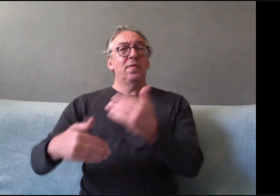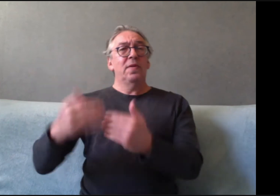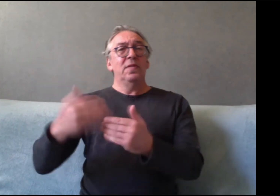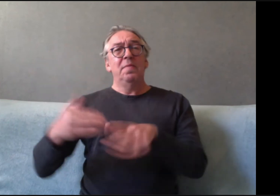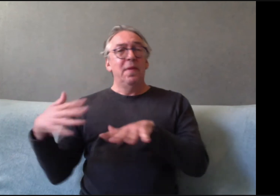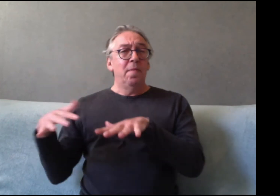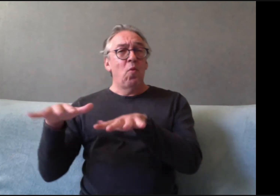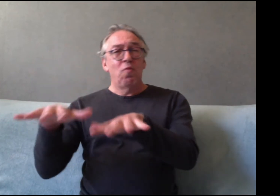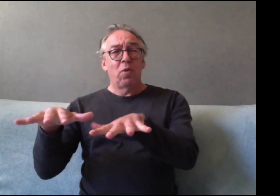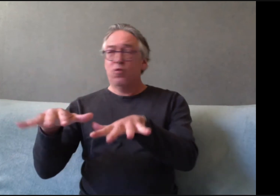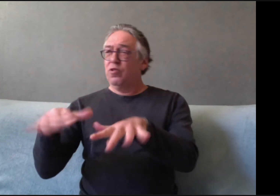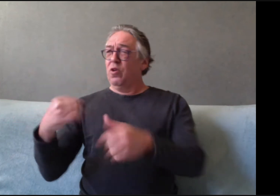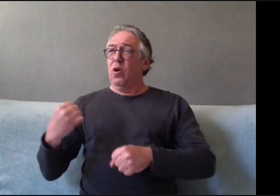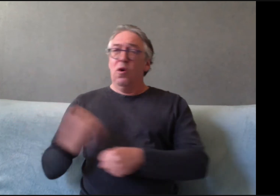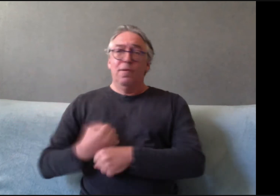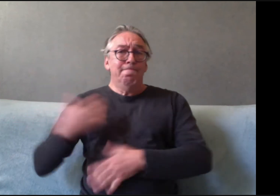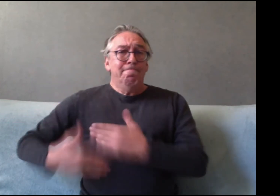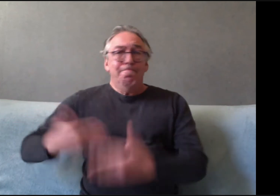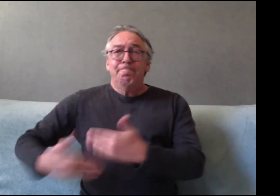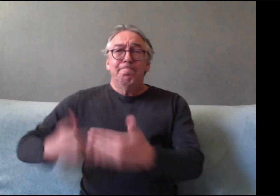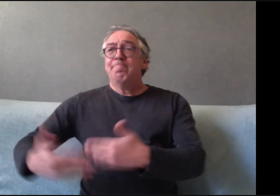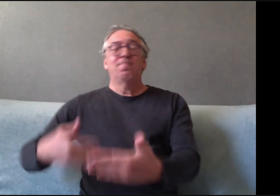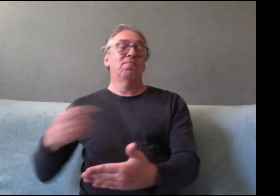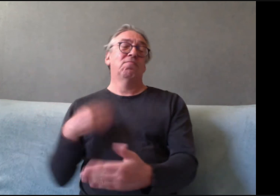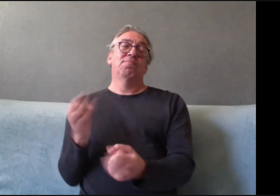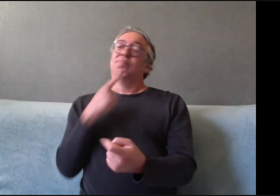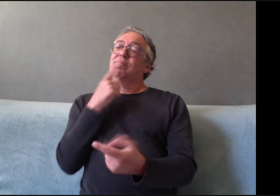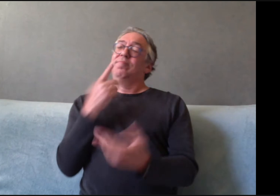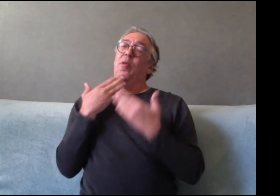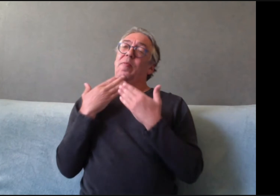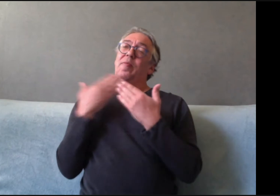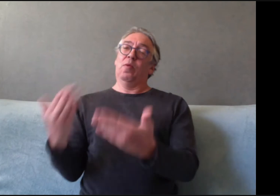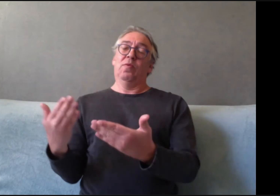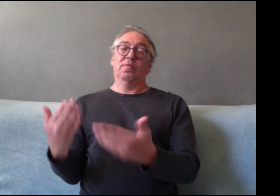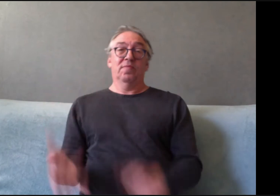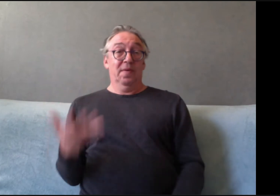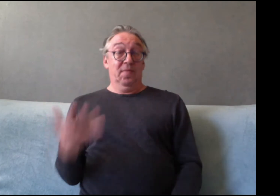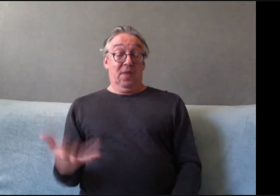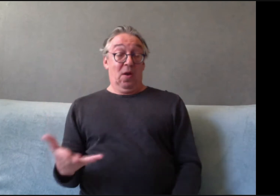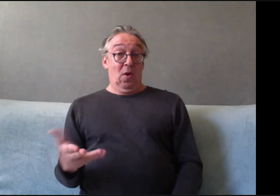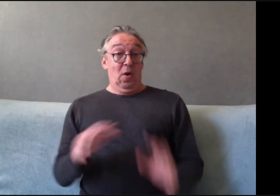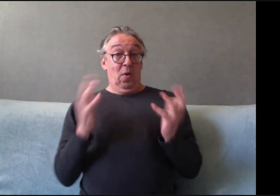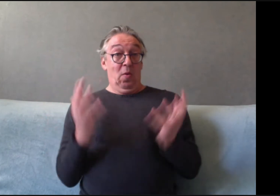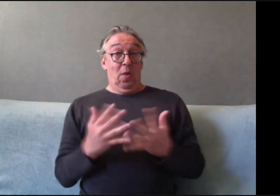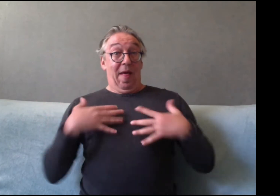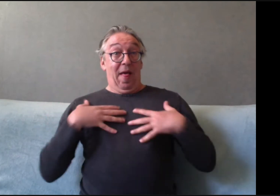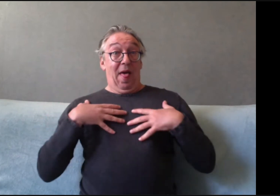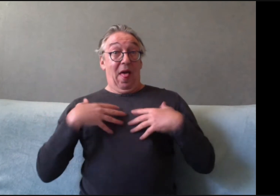and in this health emergency as Yannis told at the beginning